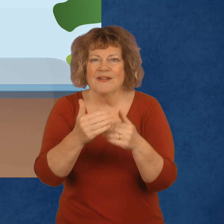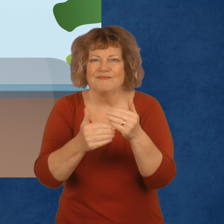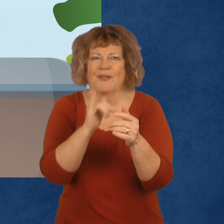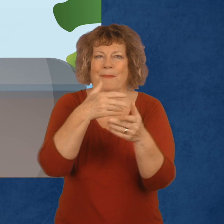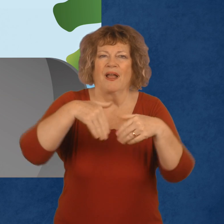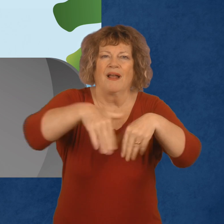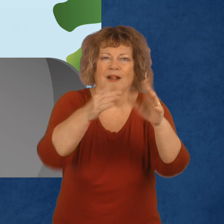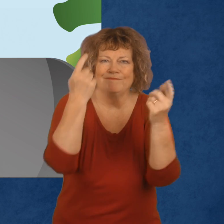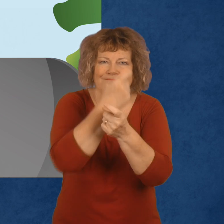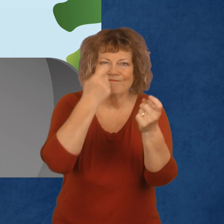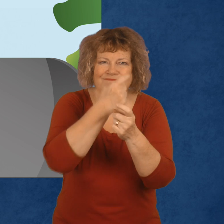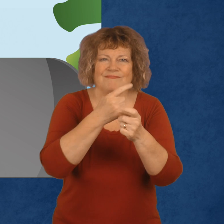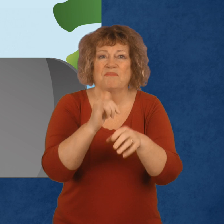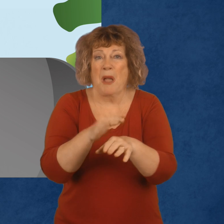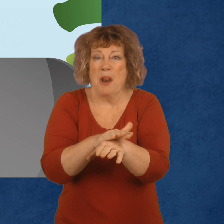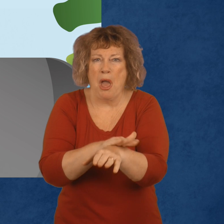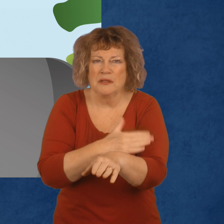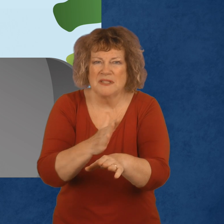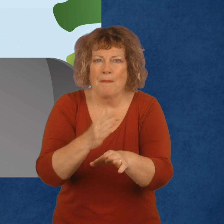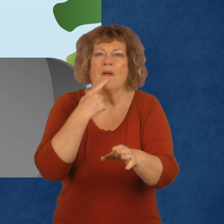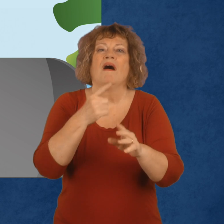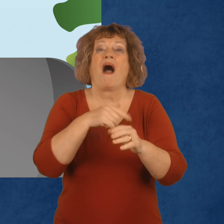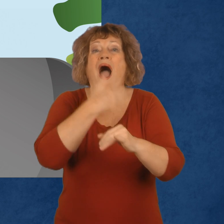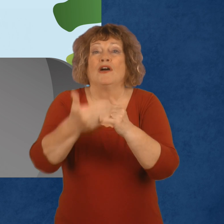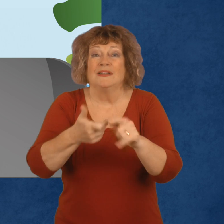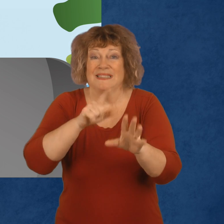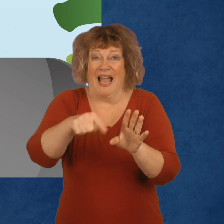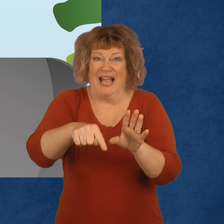You will be told when the hearing is at an end and you can leave.